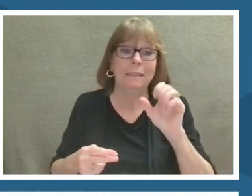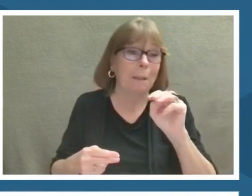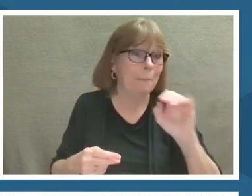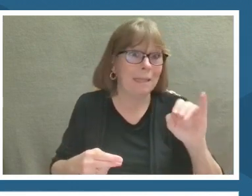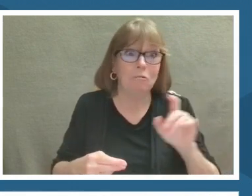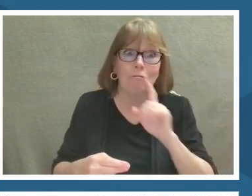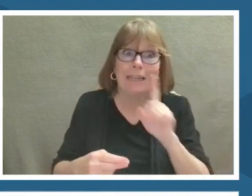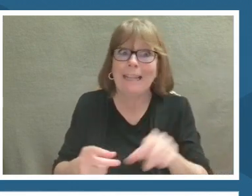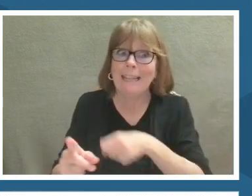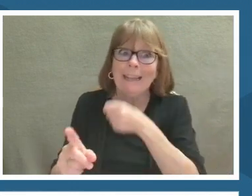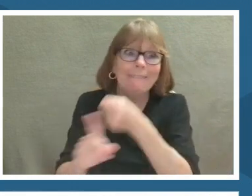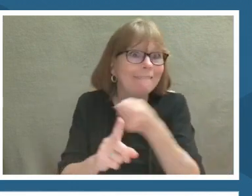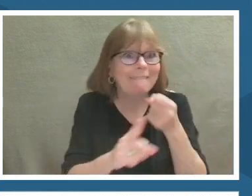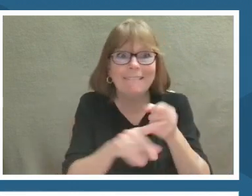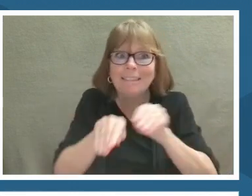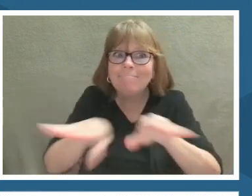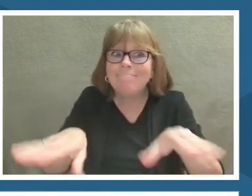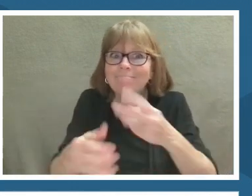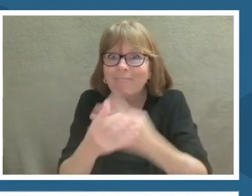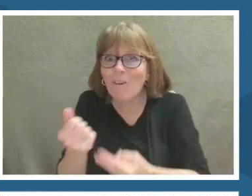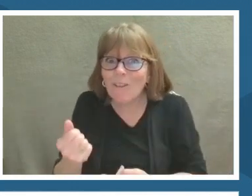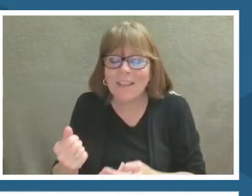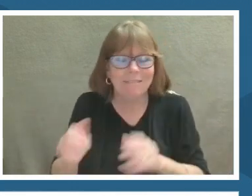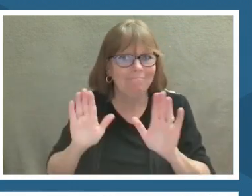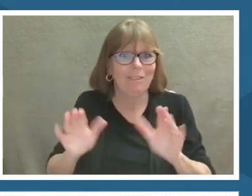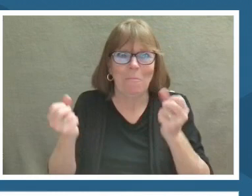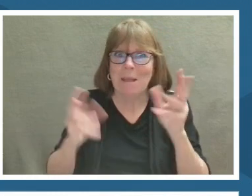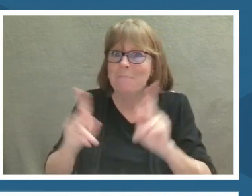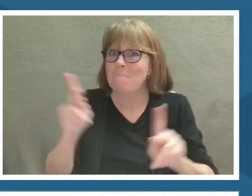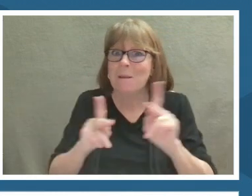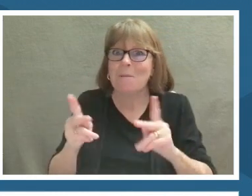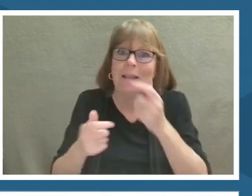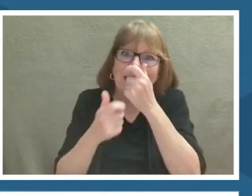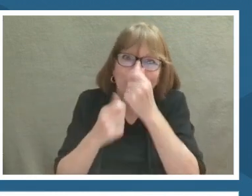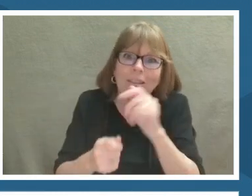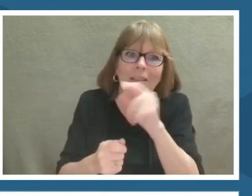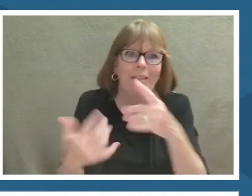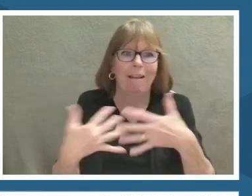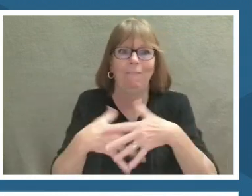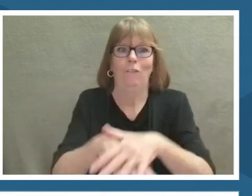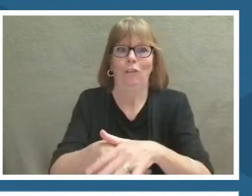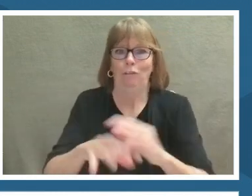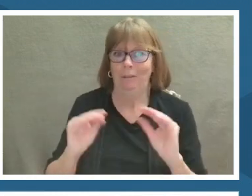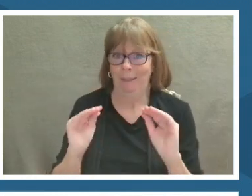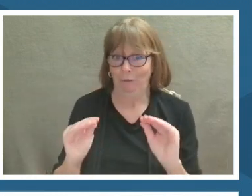so many people are interested in convergence education so